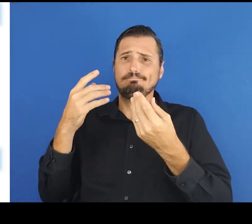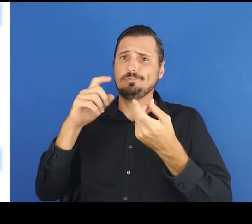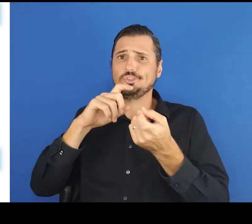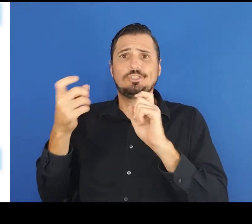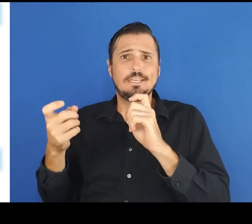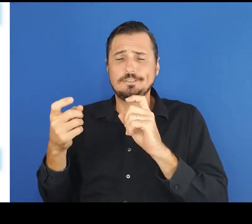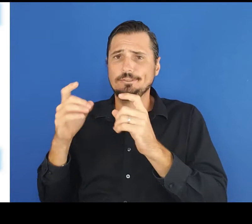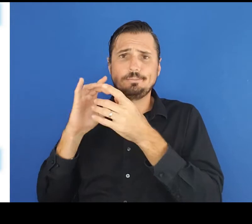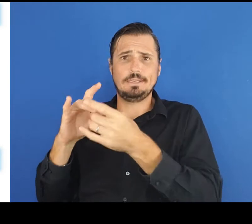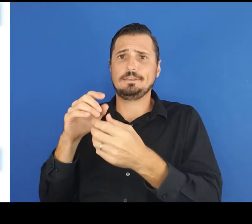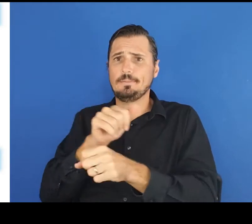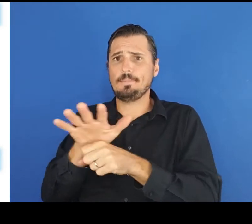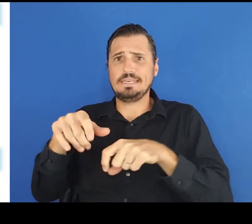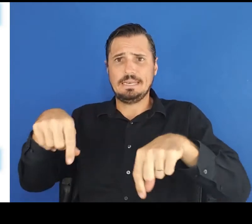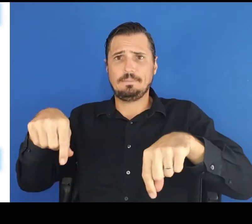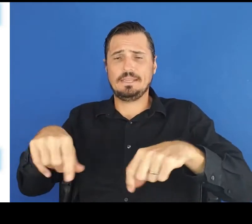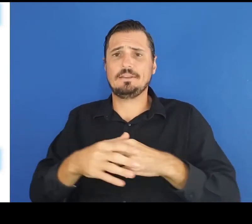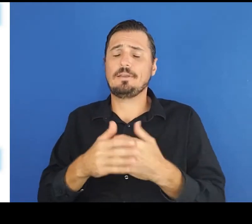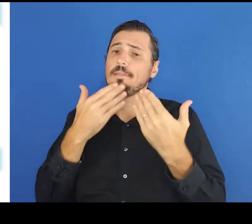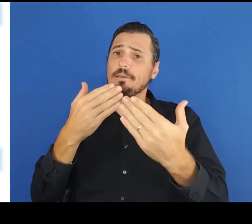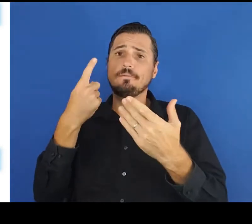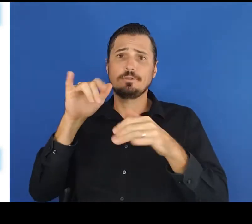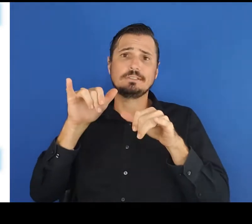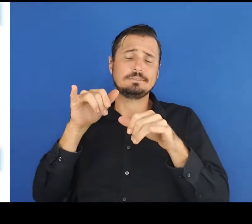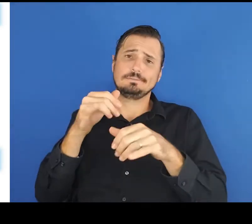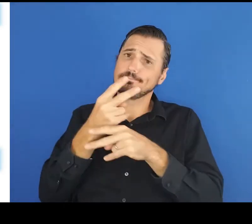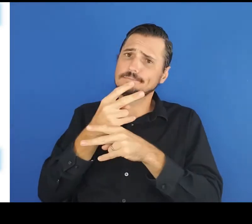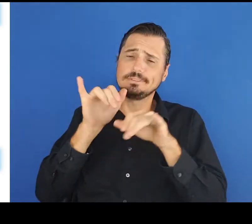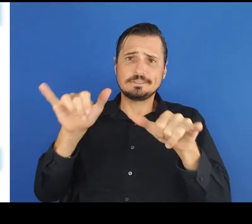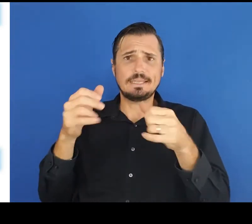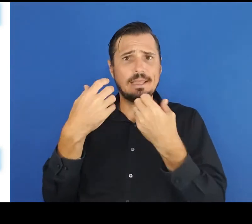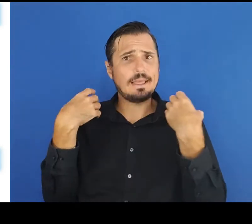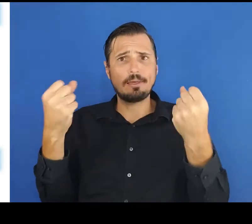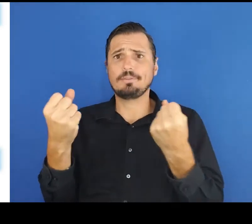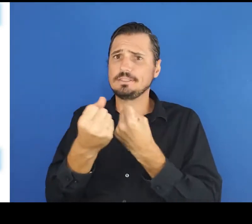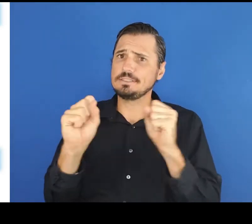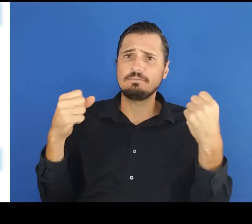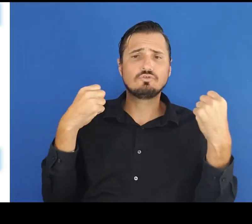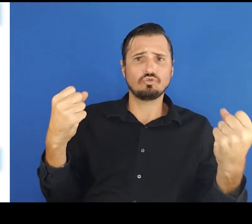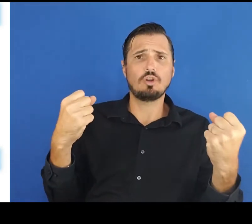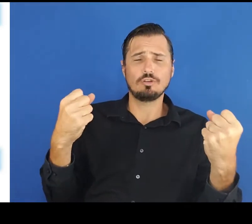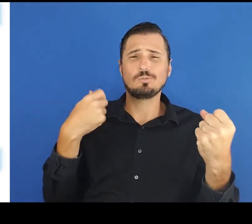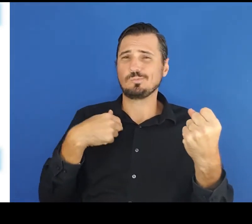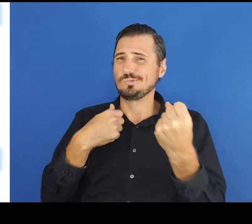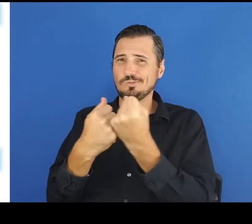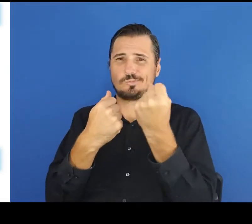Mahalo for staying healthy, safe and strong as we support our students together.